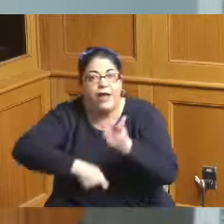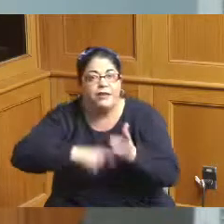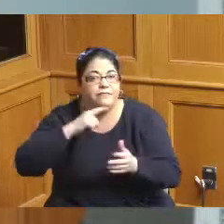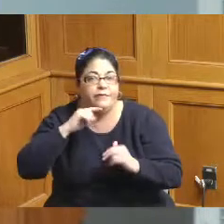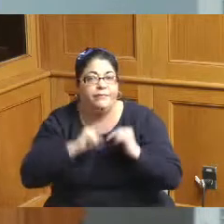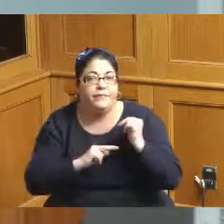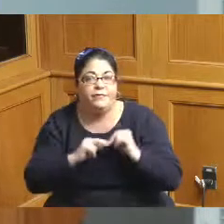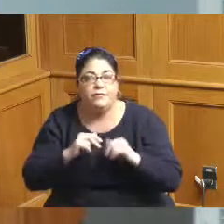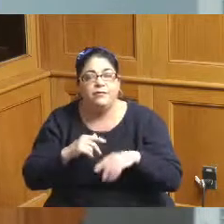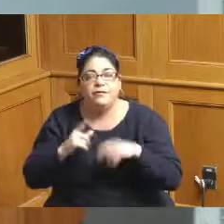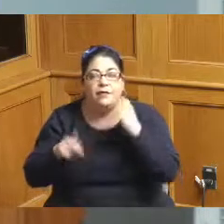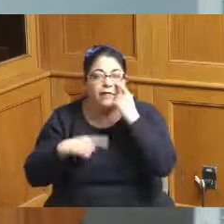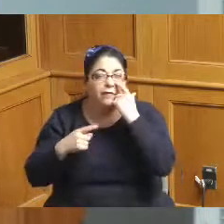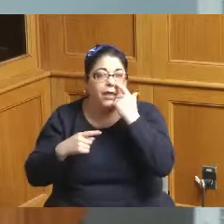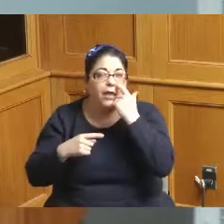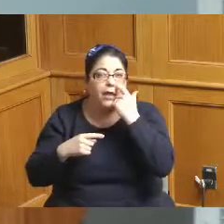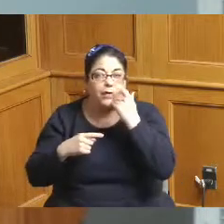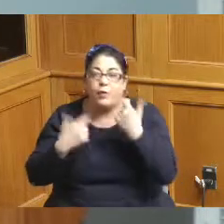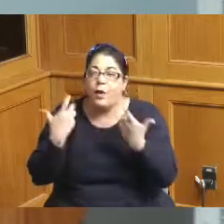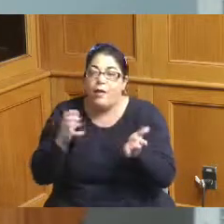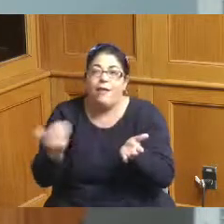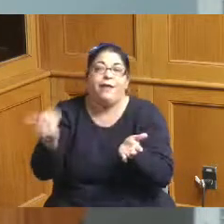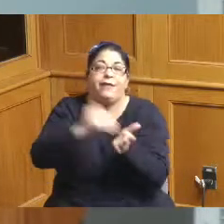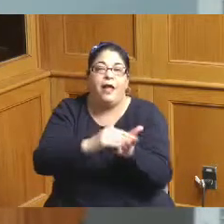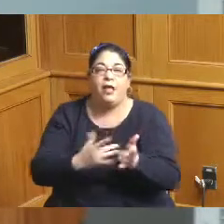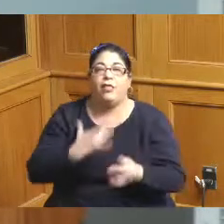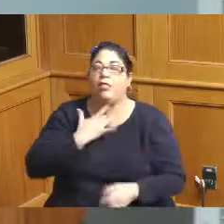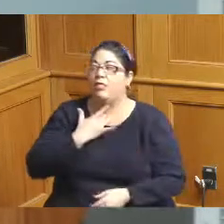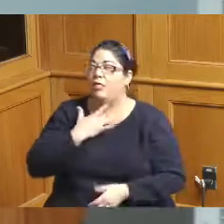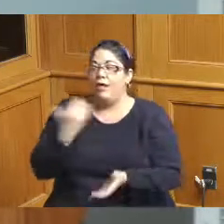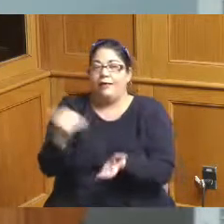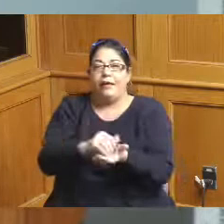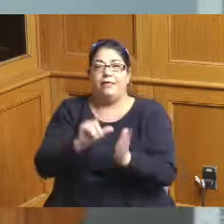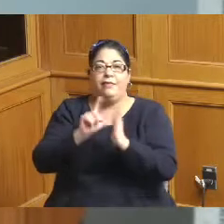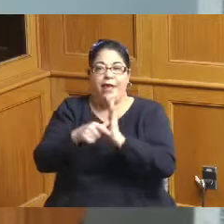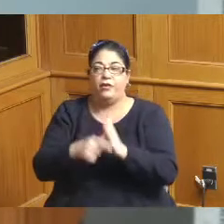we don't end up in the situation again yeah yeah thank you so much Commissioner Driehaus